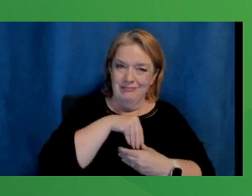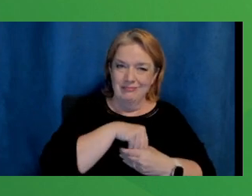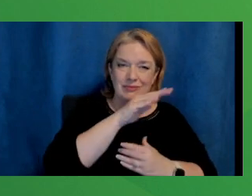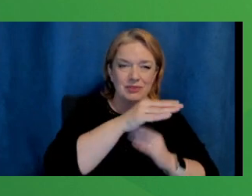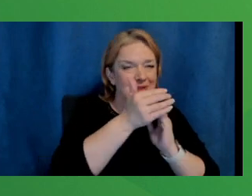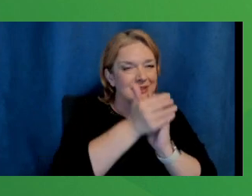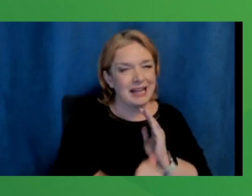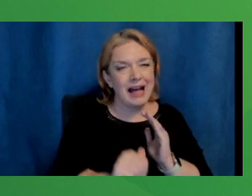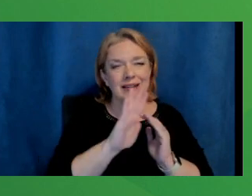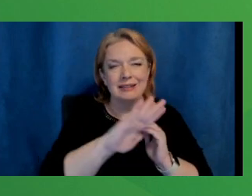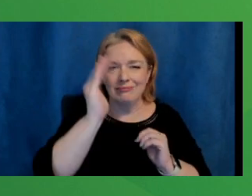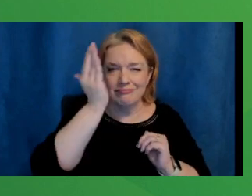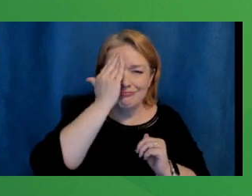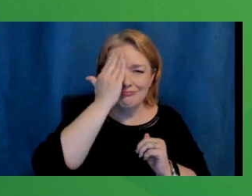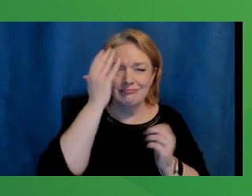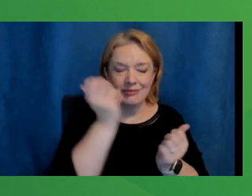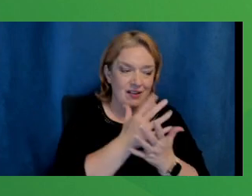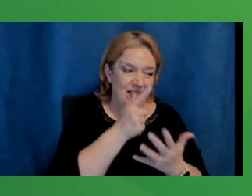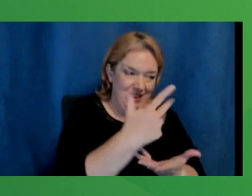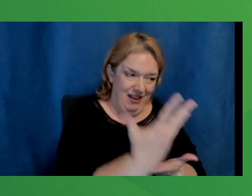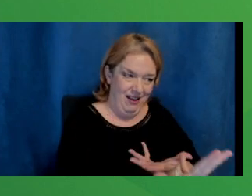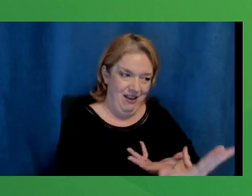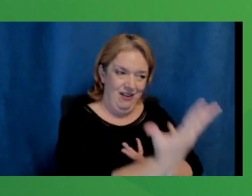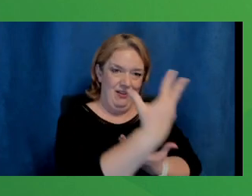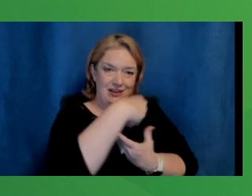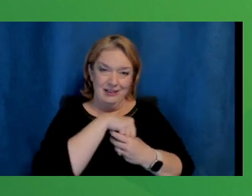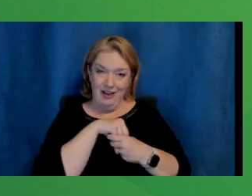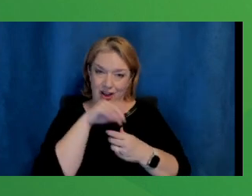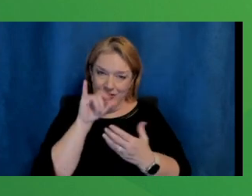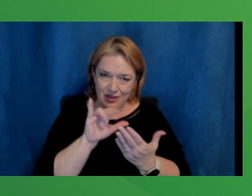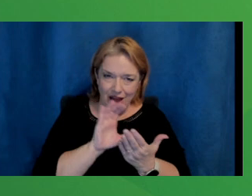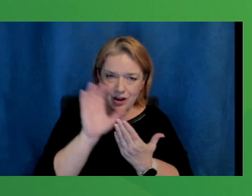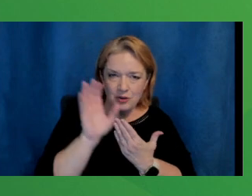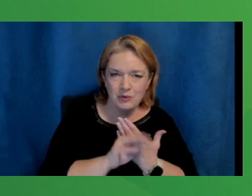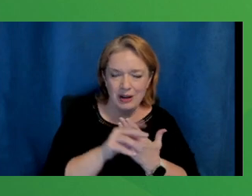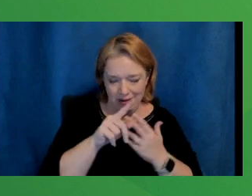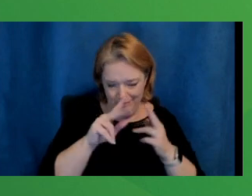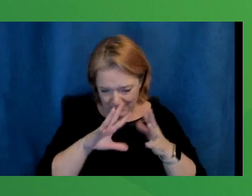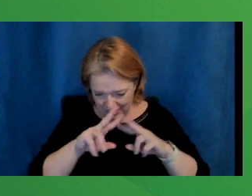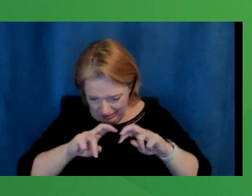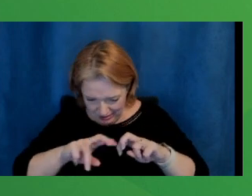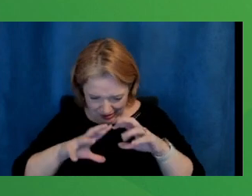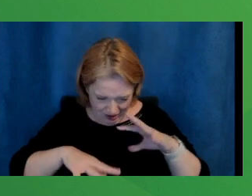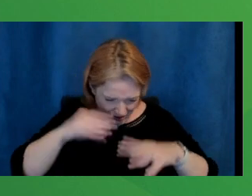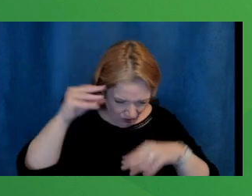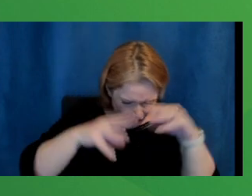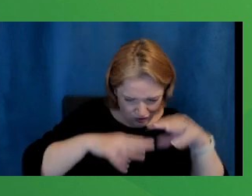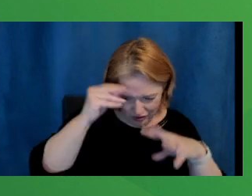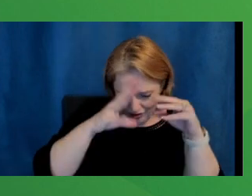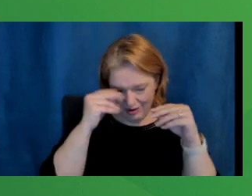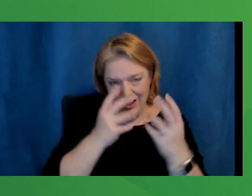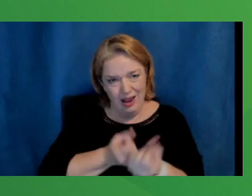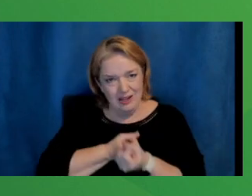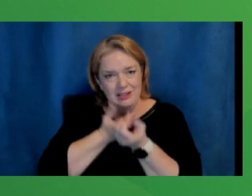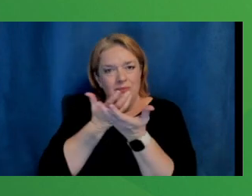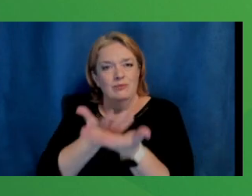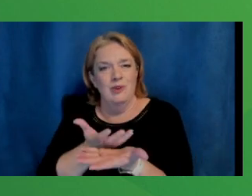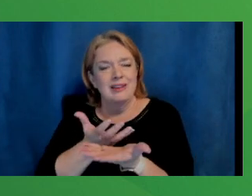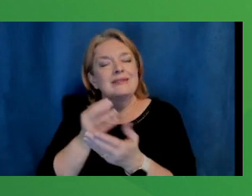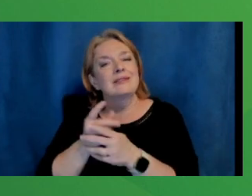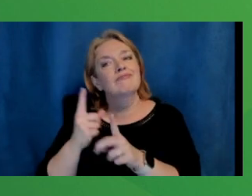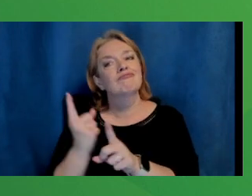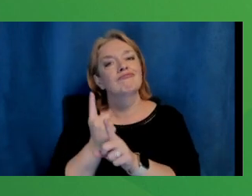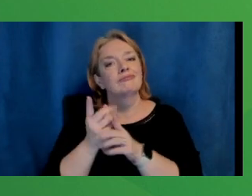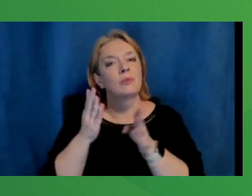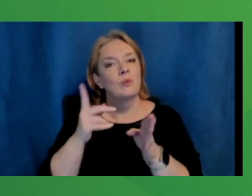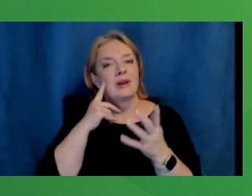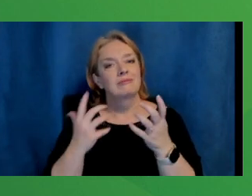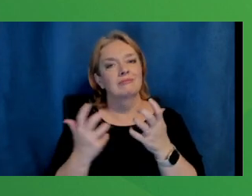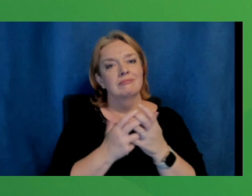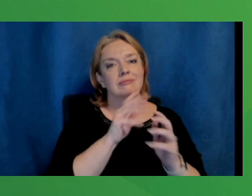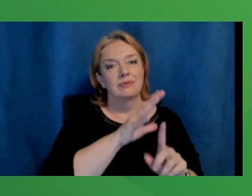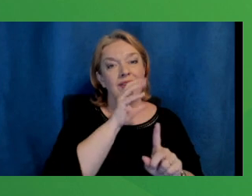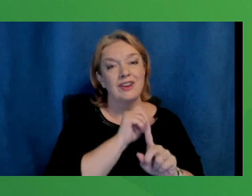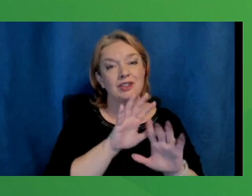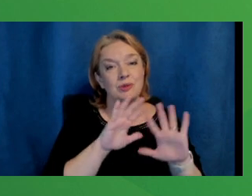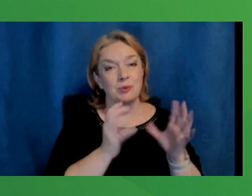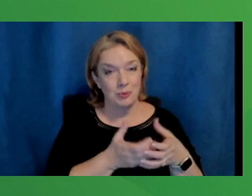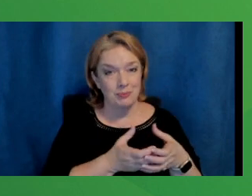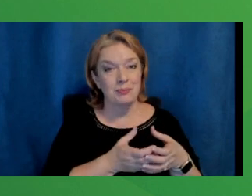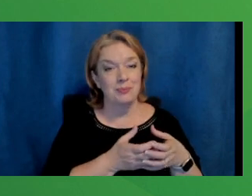letting them express in ways that are specific to their age group, to their culture,